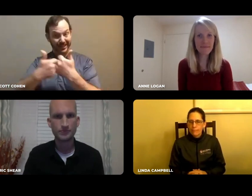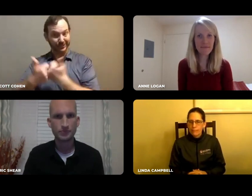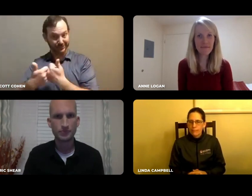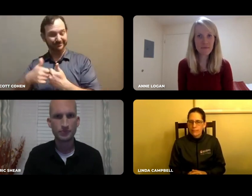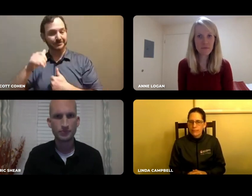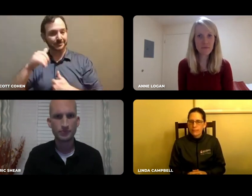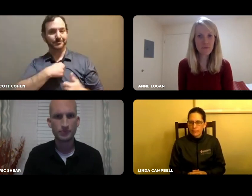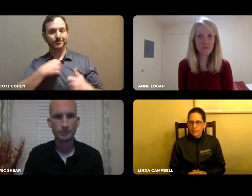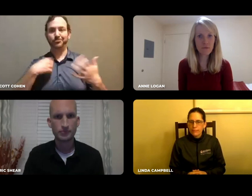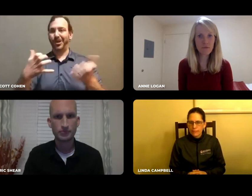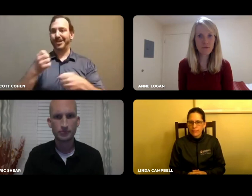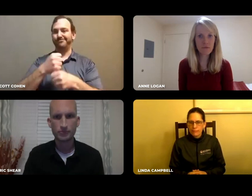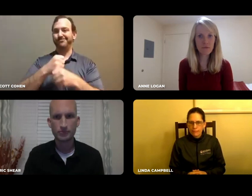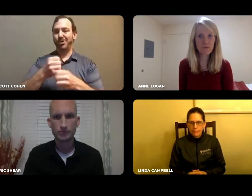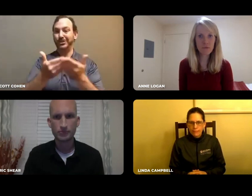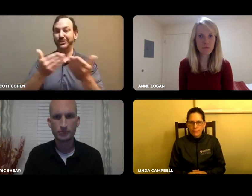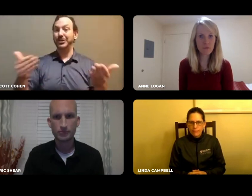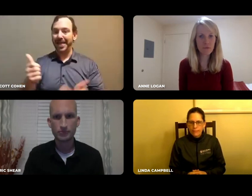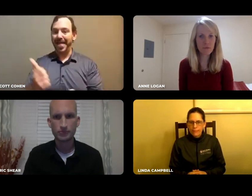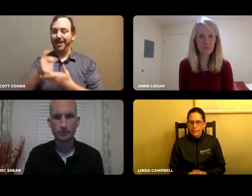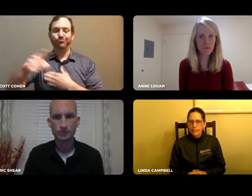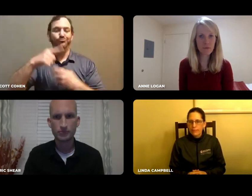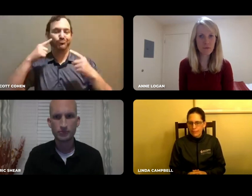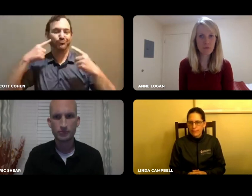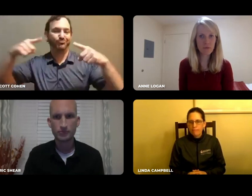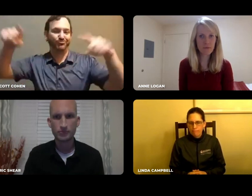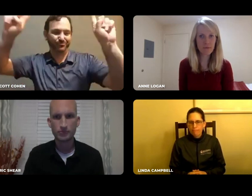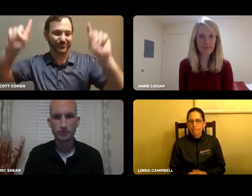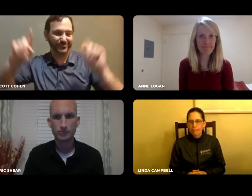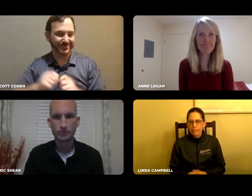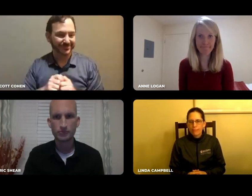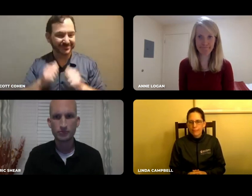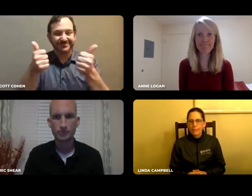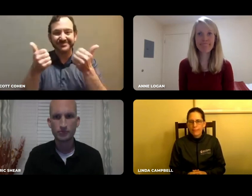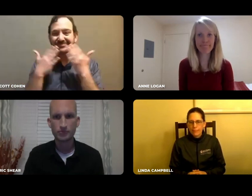Also we are always learning what to address and we develop webinars to address those.